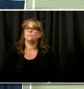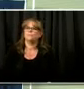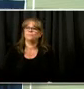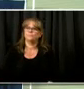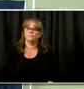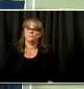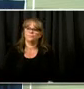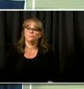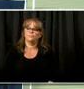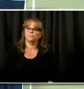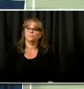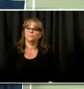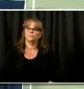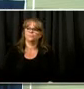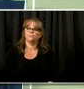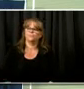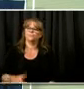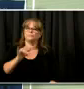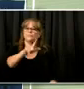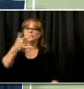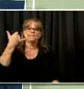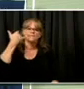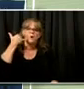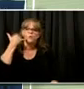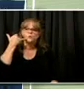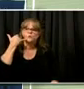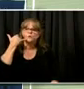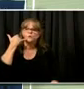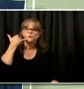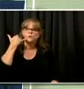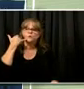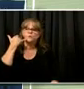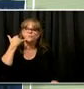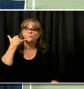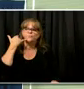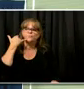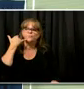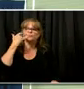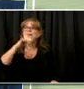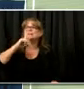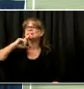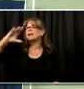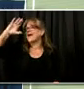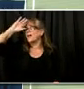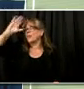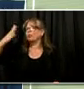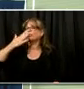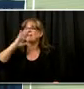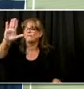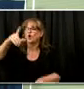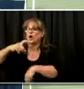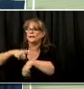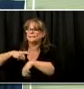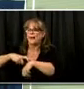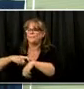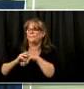yeah yeah hi governor thank you for your time this is allie levine from nine news um question about